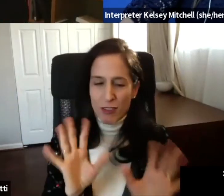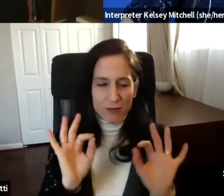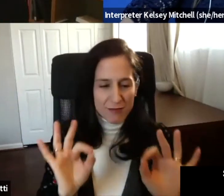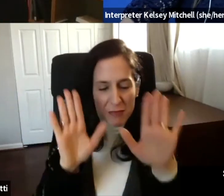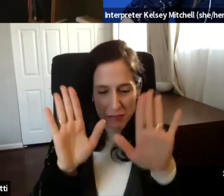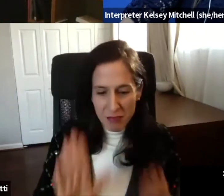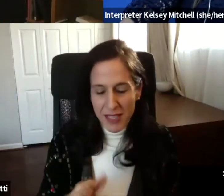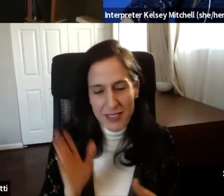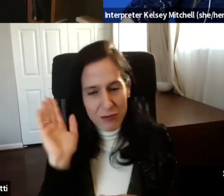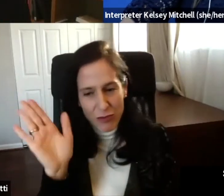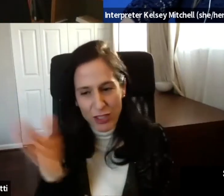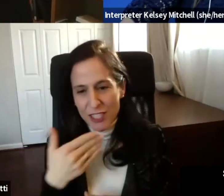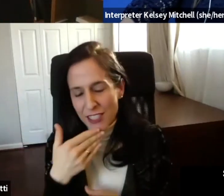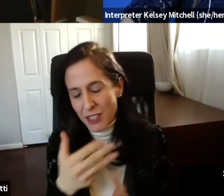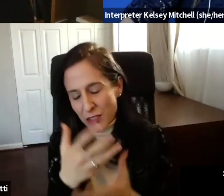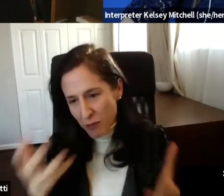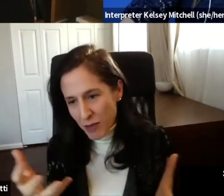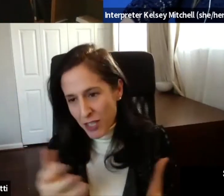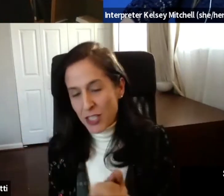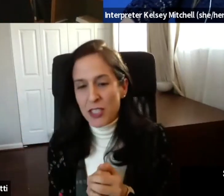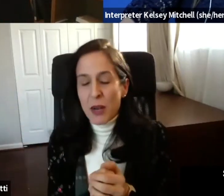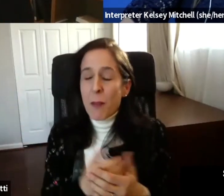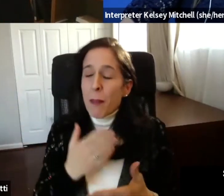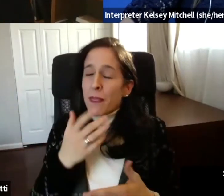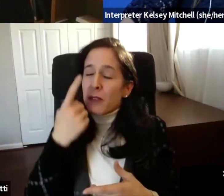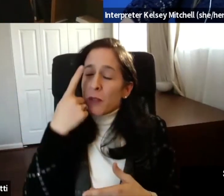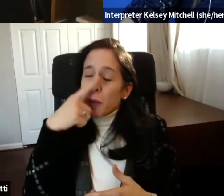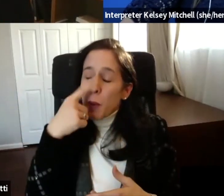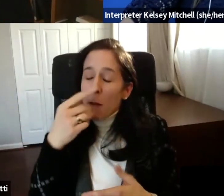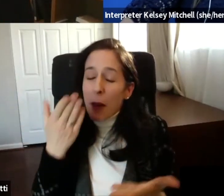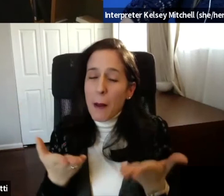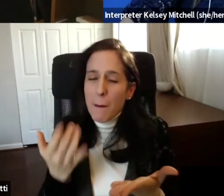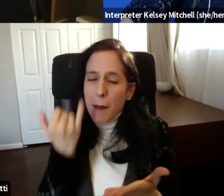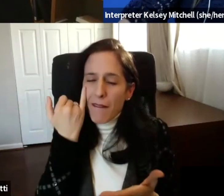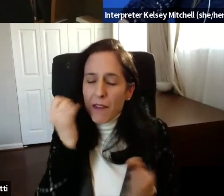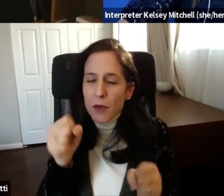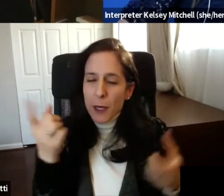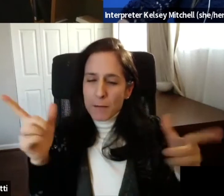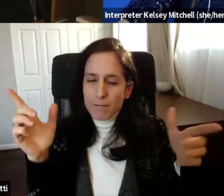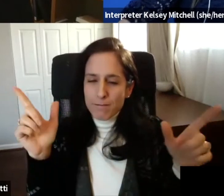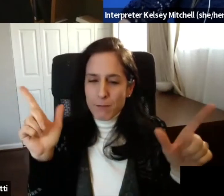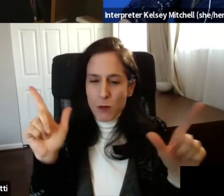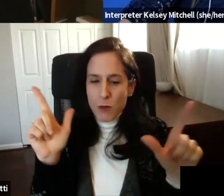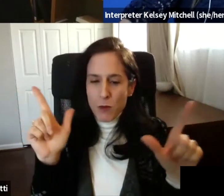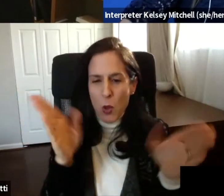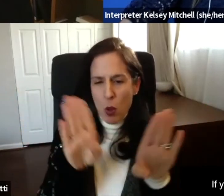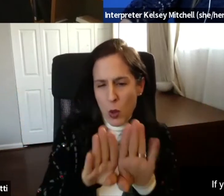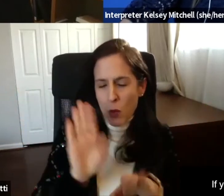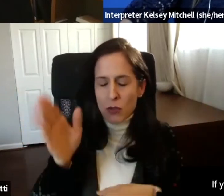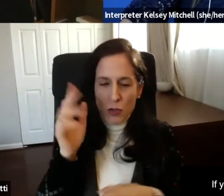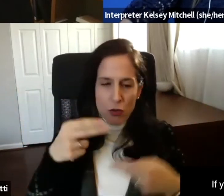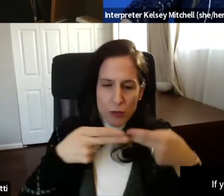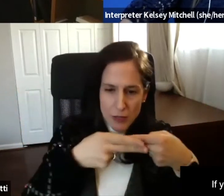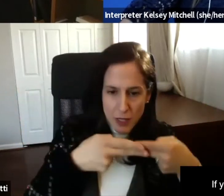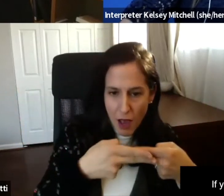so interesting to be able to learn all of this information for you so again